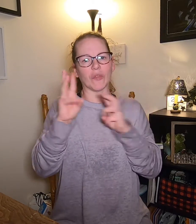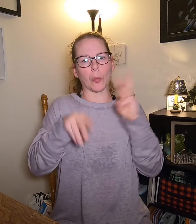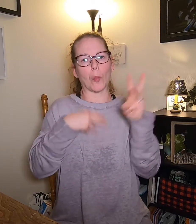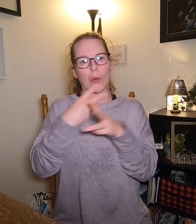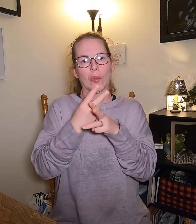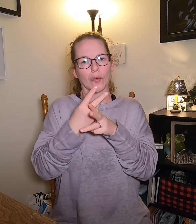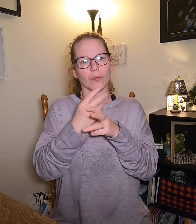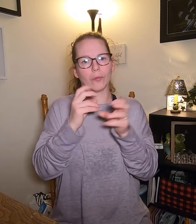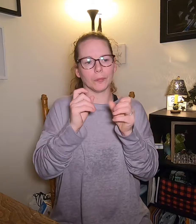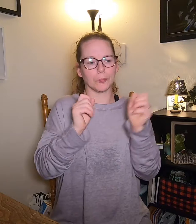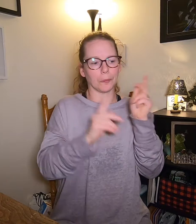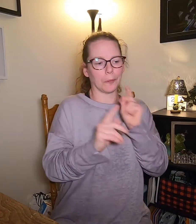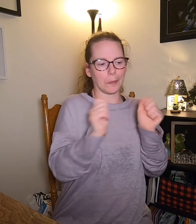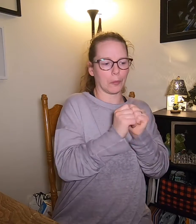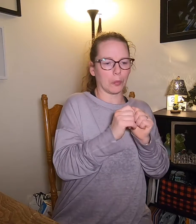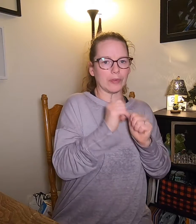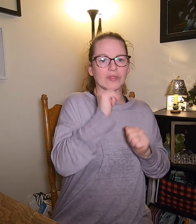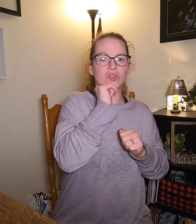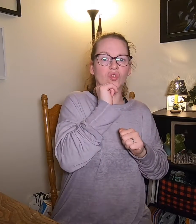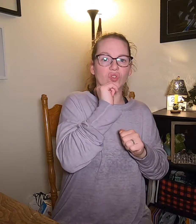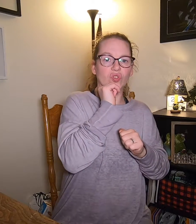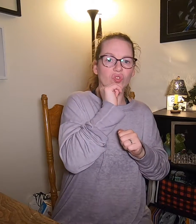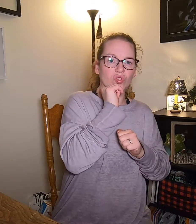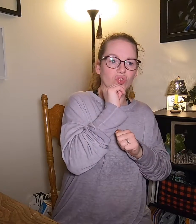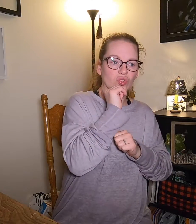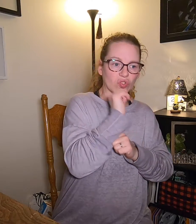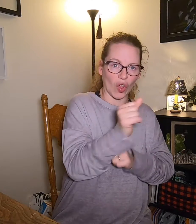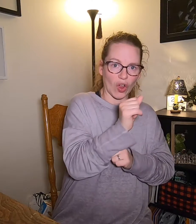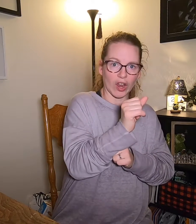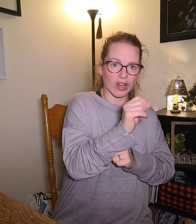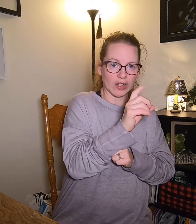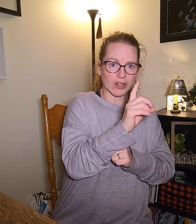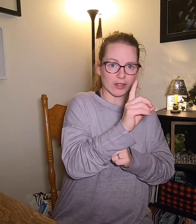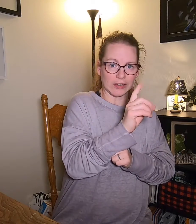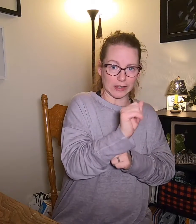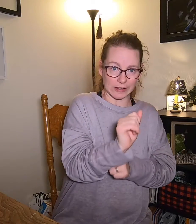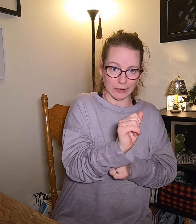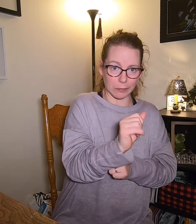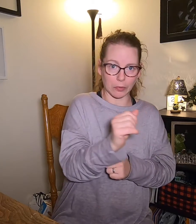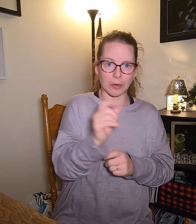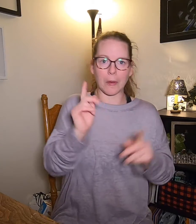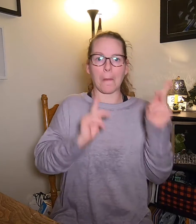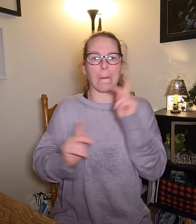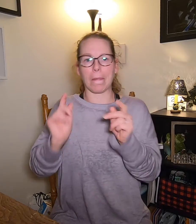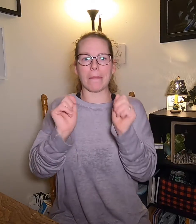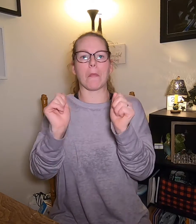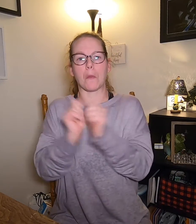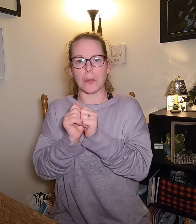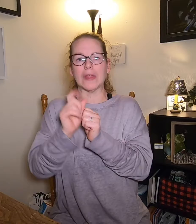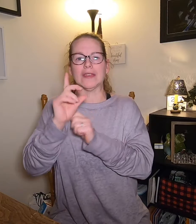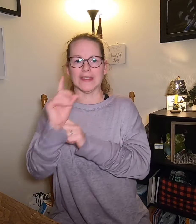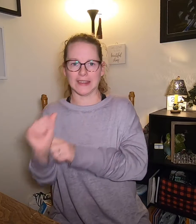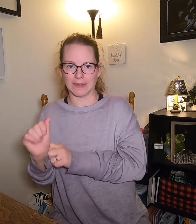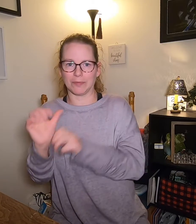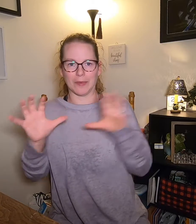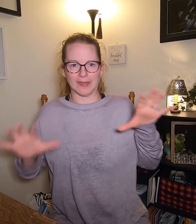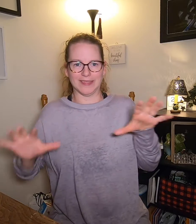world. People with abled body (not disabled) (compared) people with disabilities